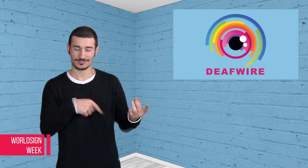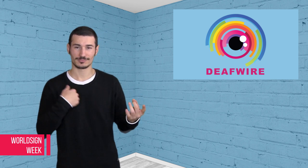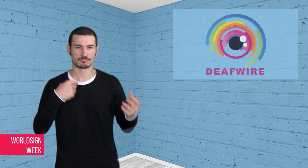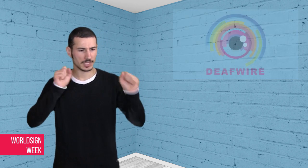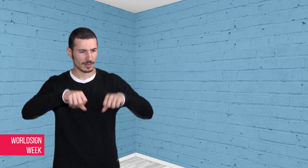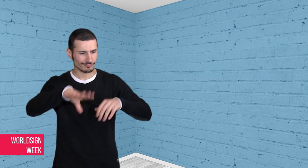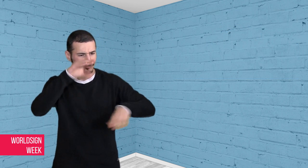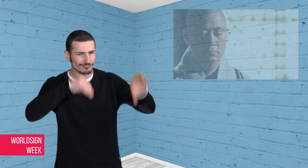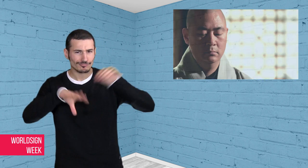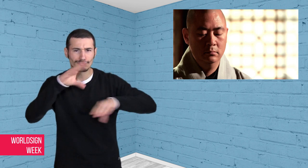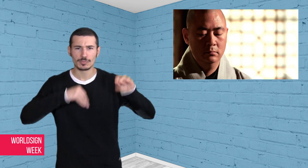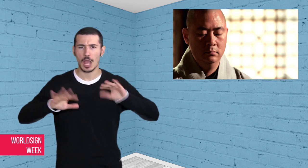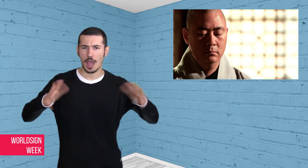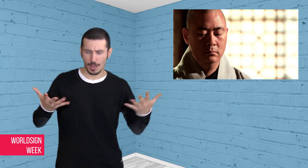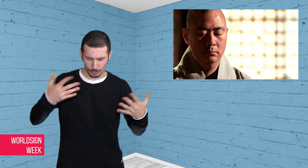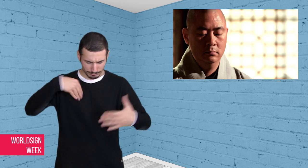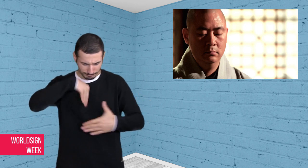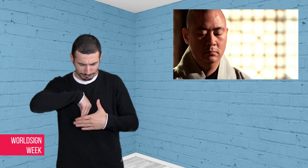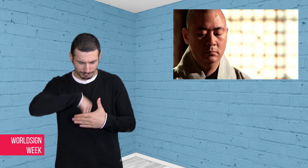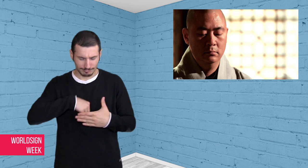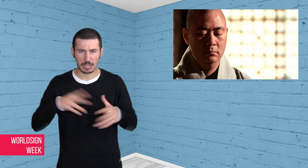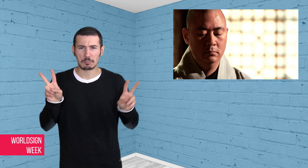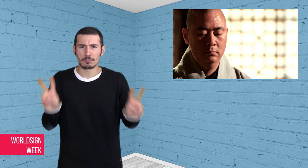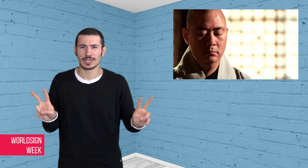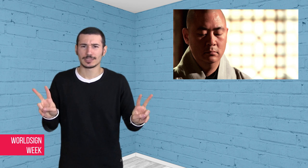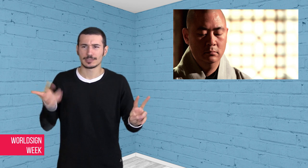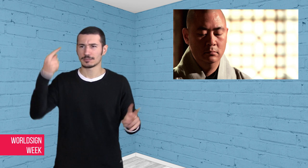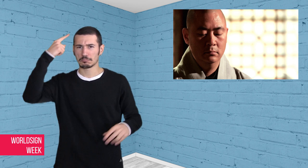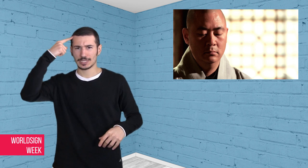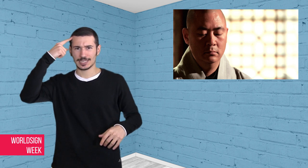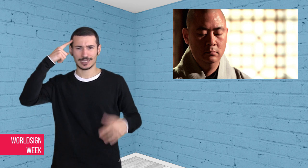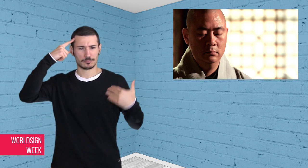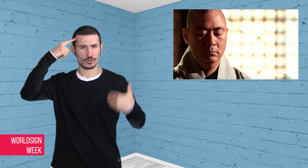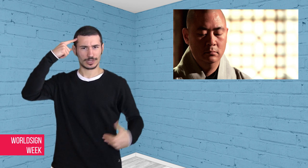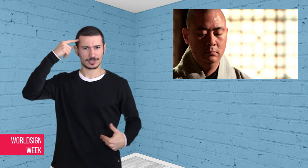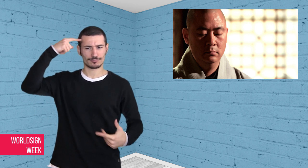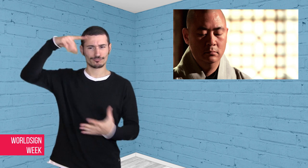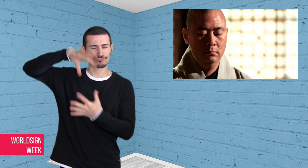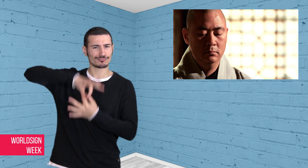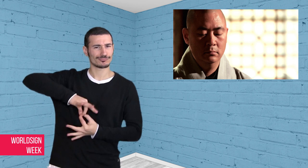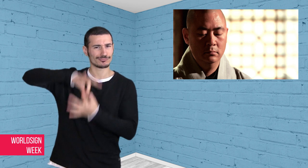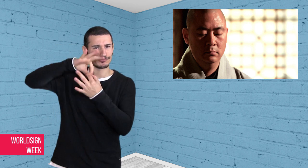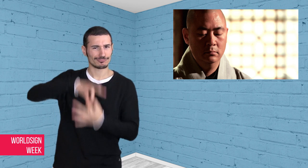Yoga can teach you to find inner peace by